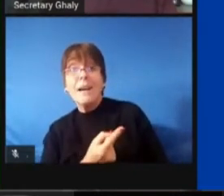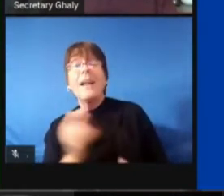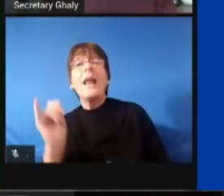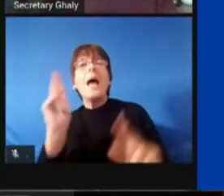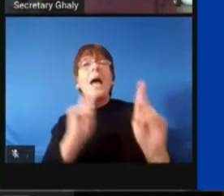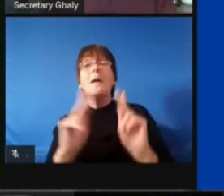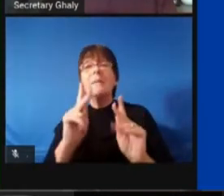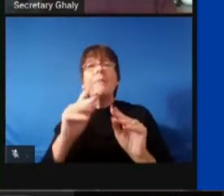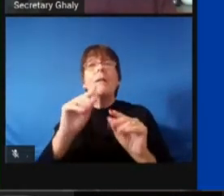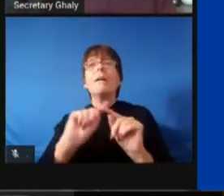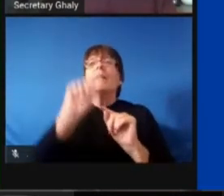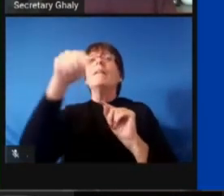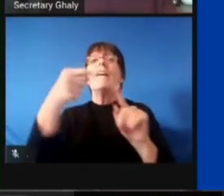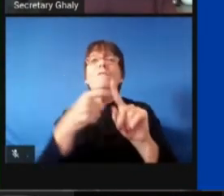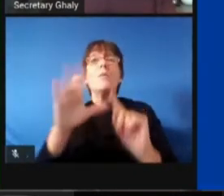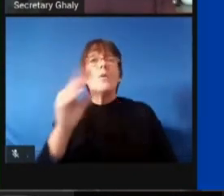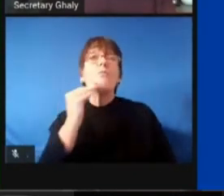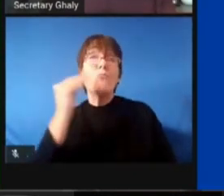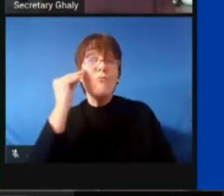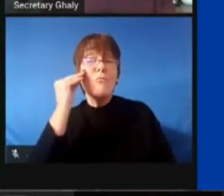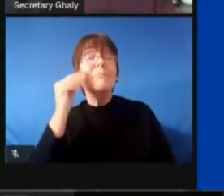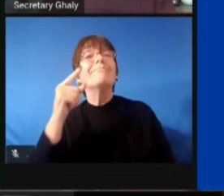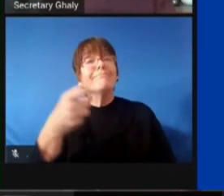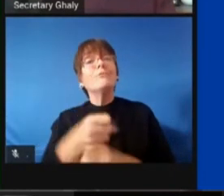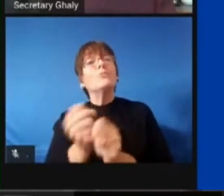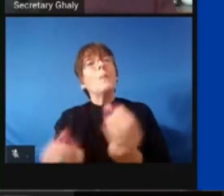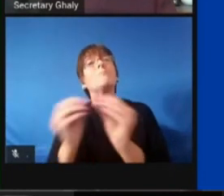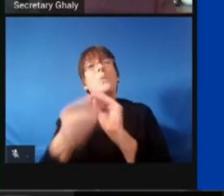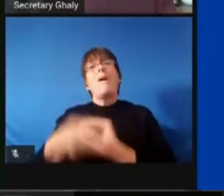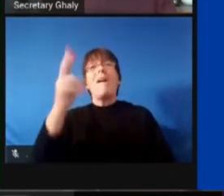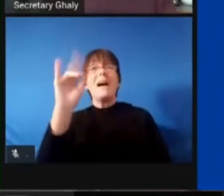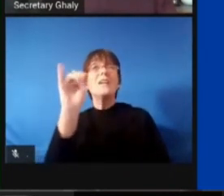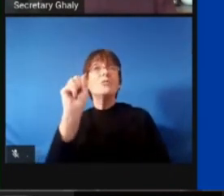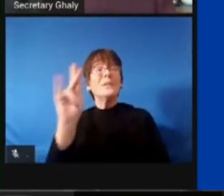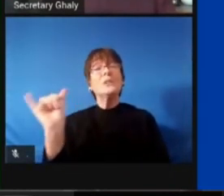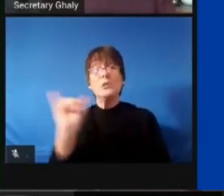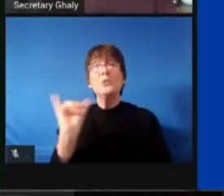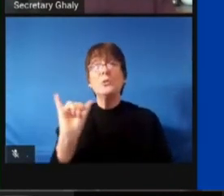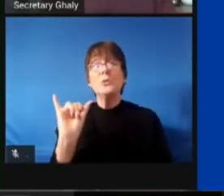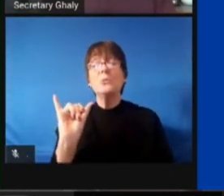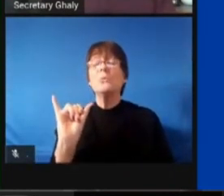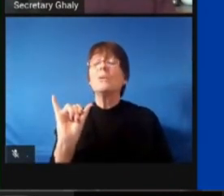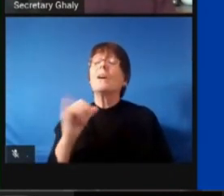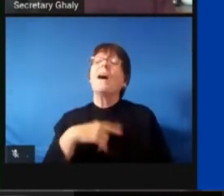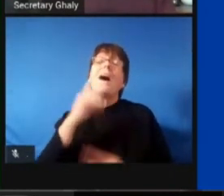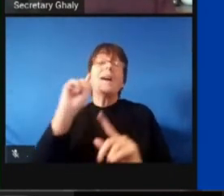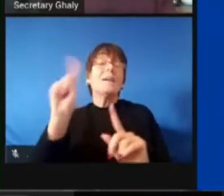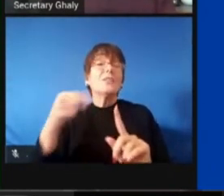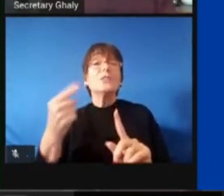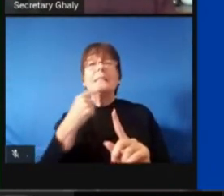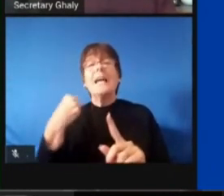TRANSMISSION. SIMILARLY ACTIVITIES WHERE YOU SEE PEOPLE WHO YOU HAVE NOT SEEN RECENTLY AND PEOPLE